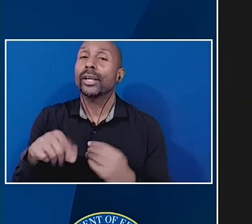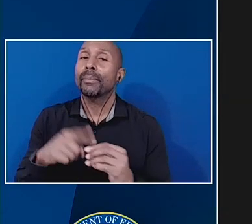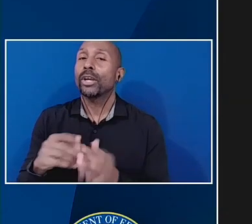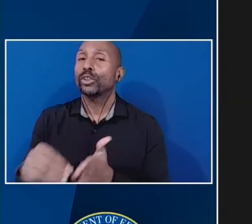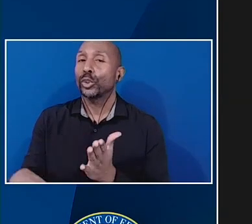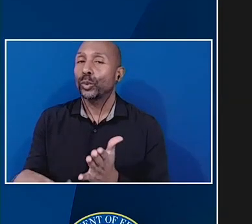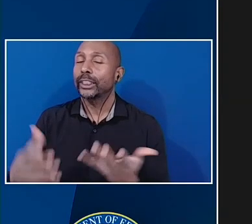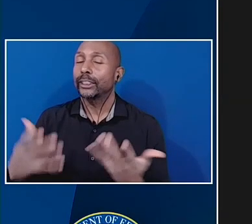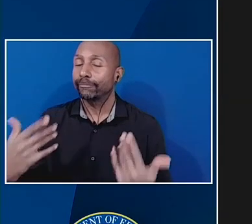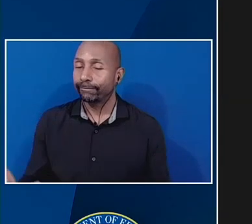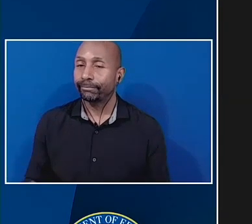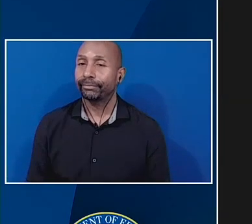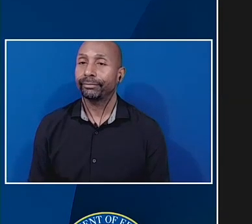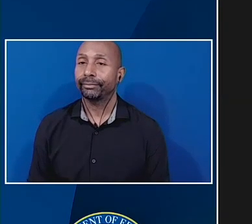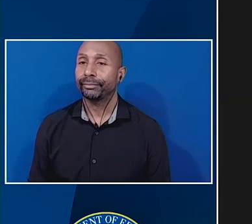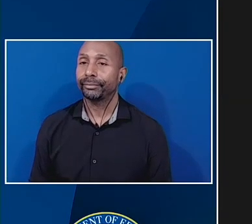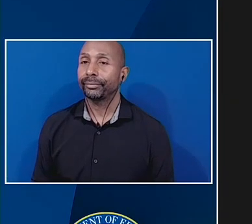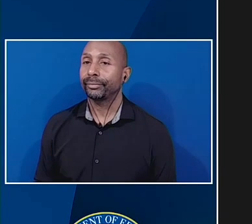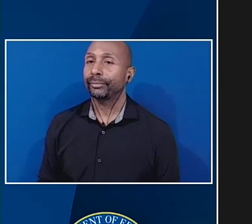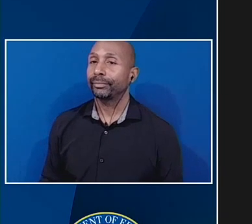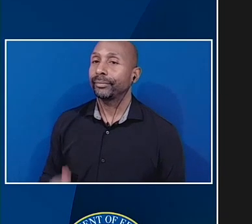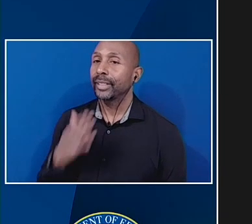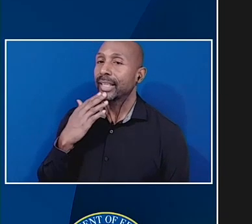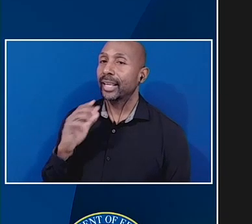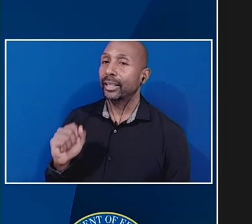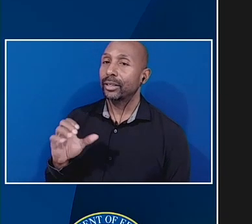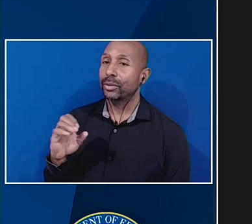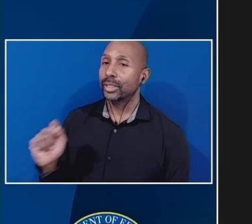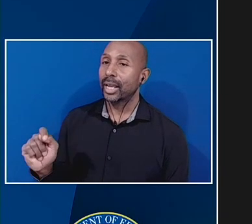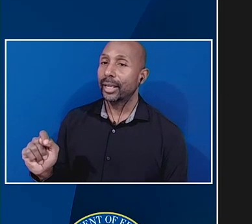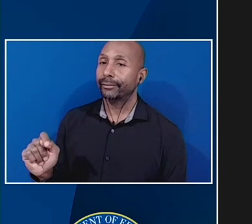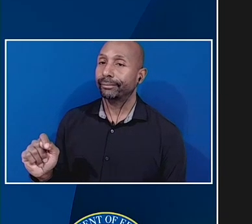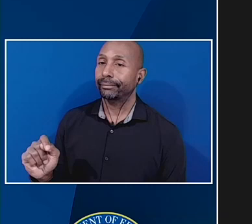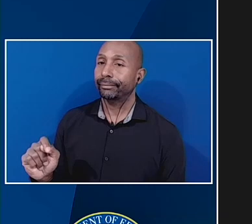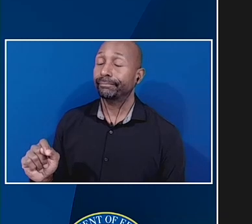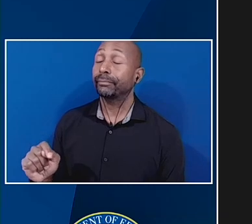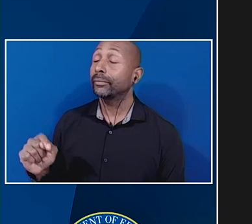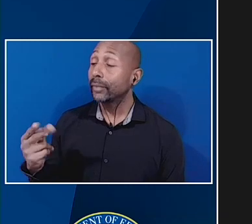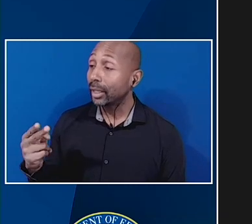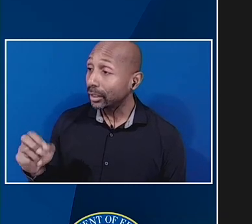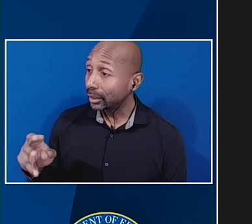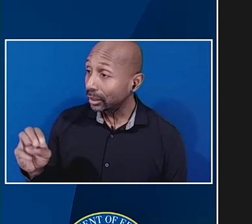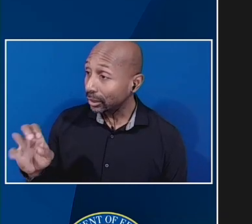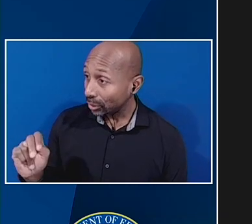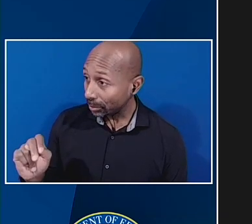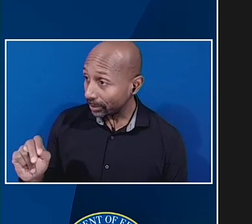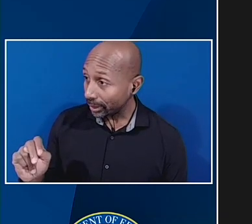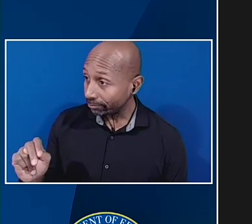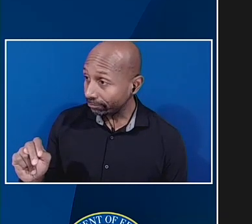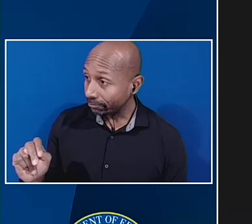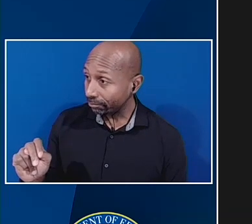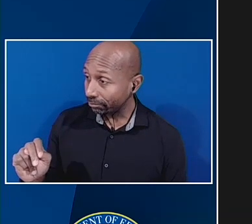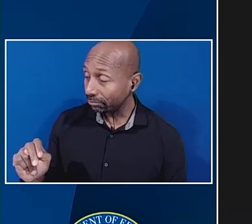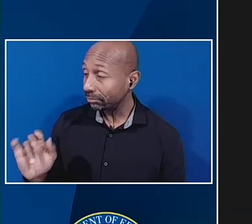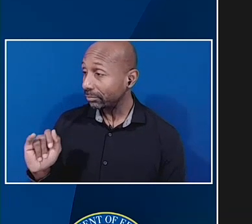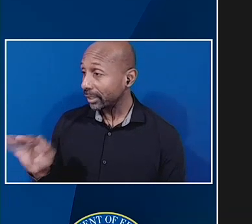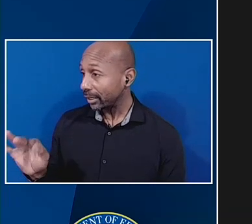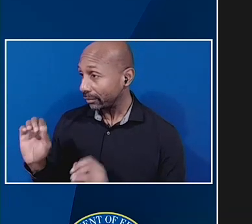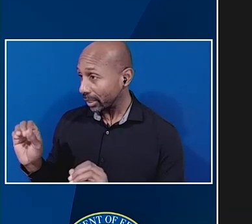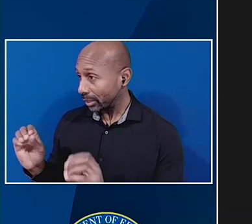Thank you, Scott. Herman, if there's nothing else on your end, I don't see any hands from the committee. We can take a temperature check and move on if you'd like.